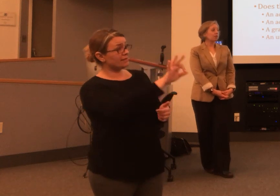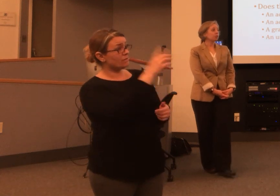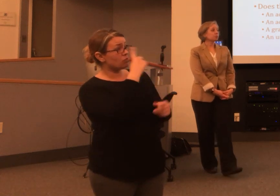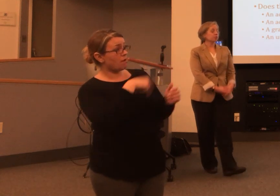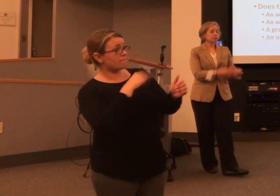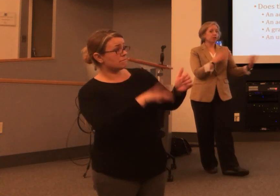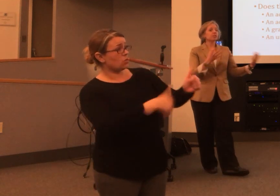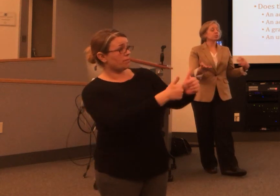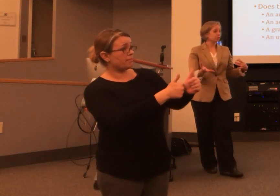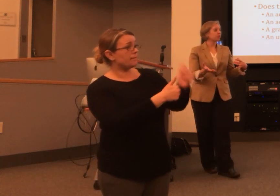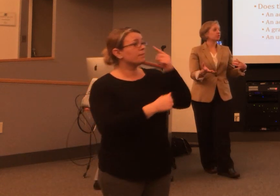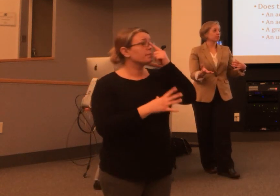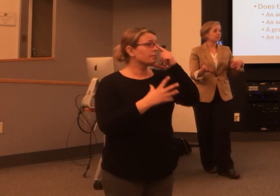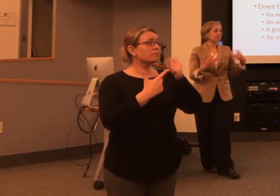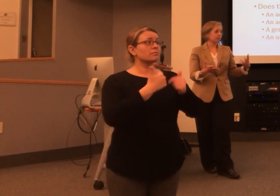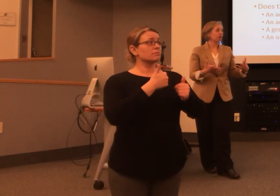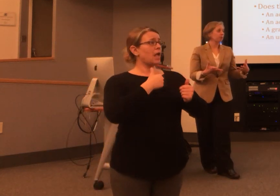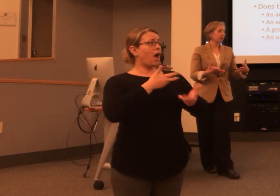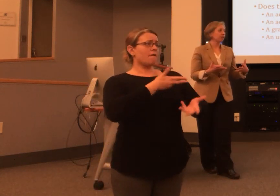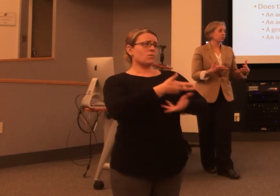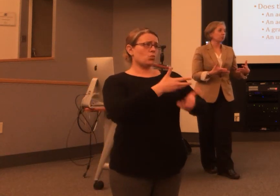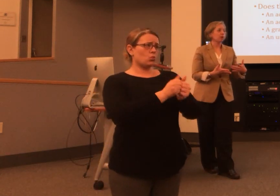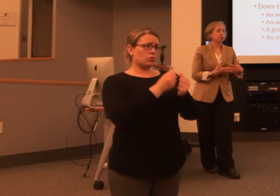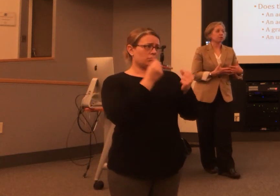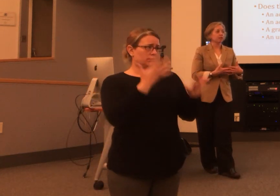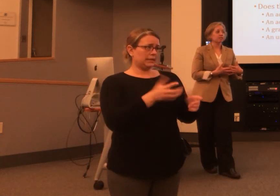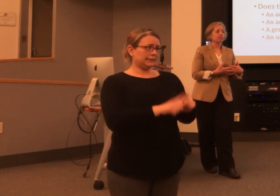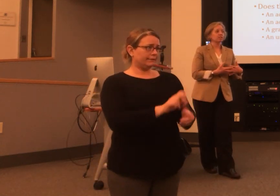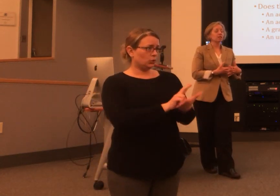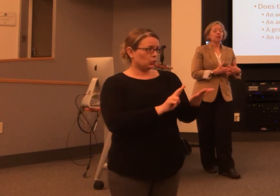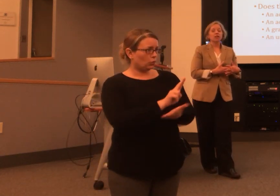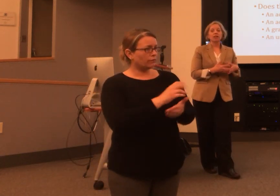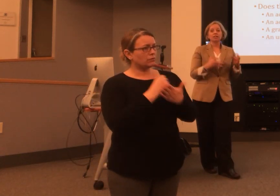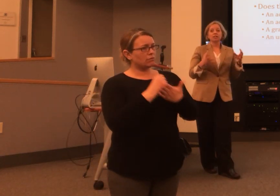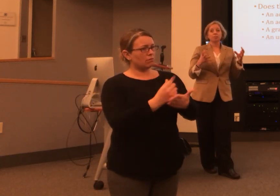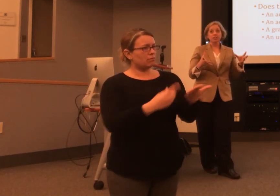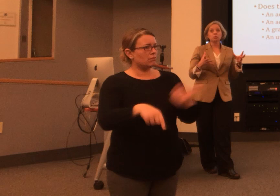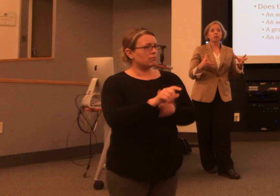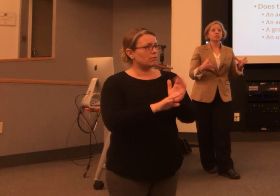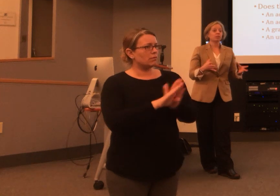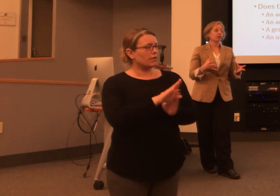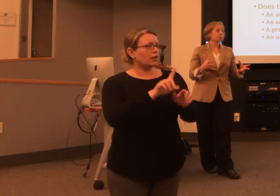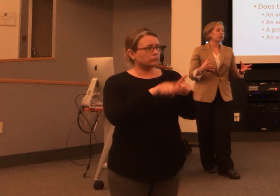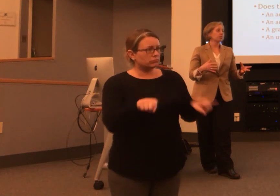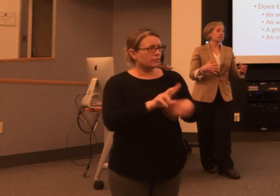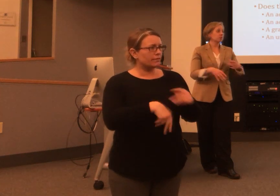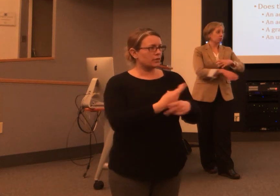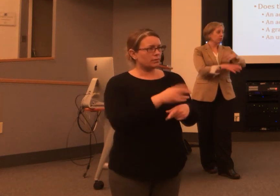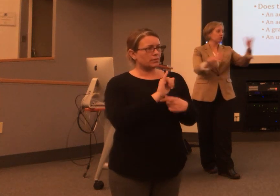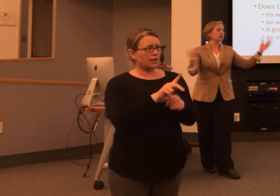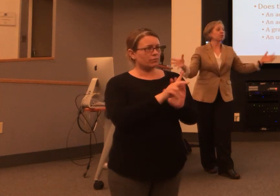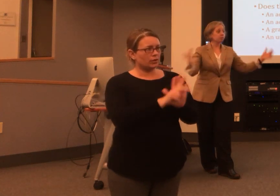I've worked with various universities on developing intellectual property policies, and the best ones kind of process where we make sure